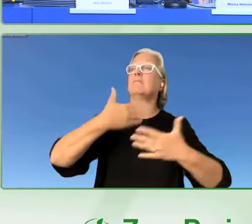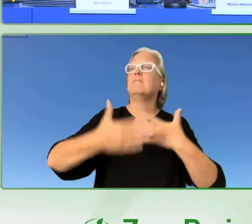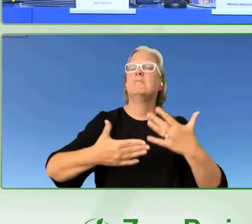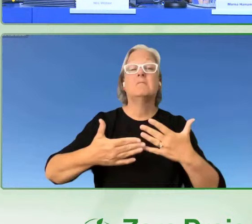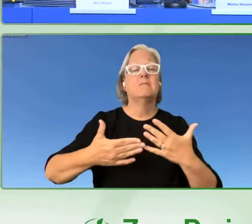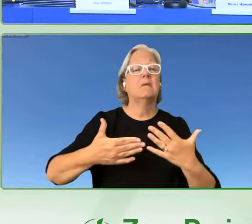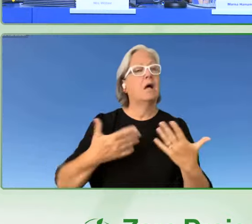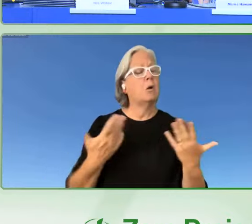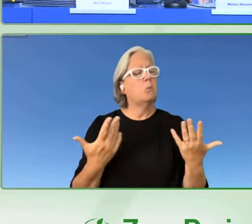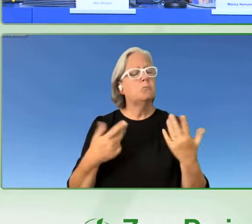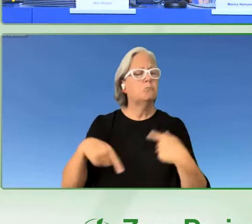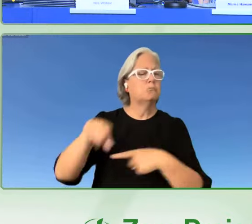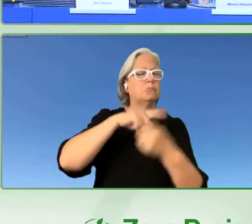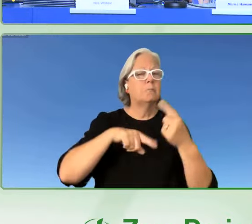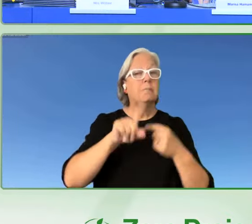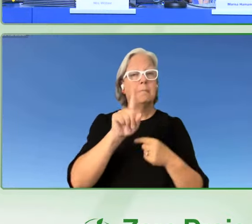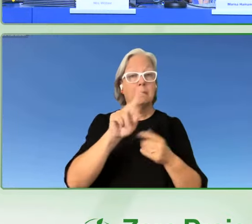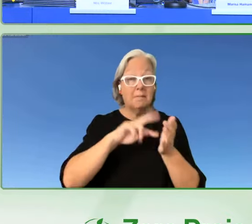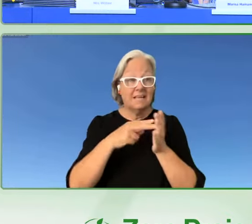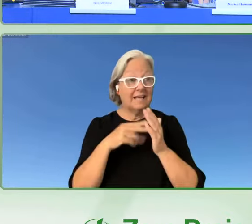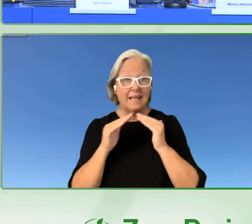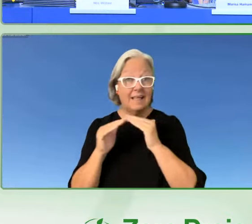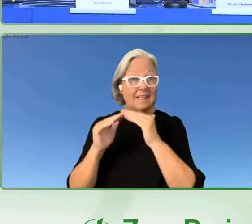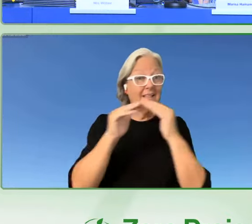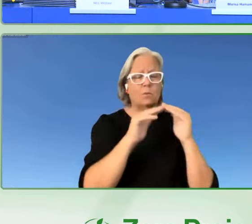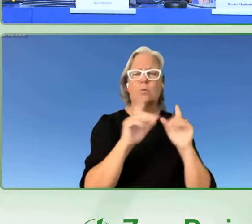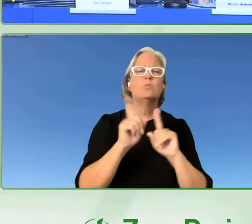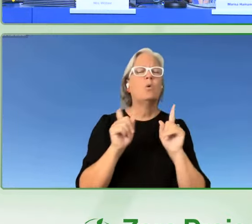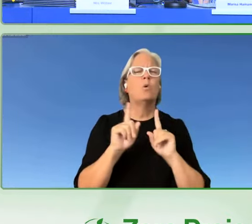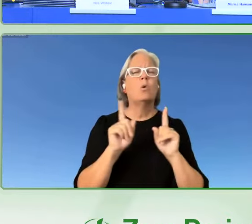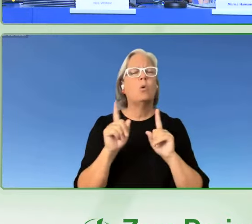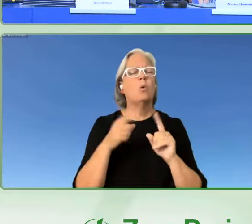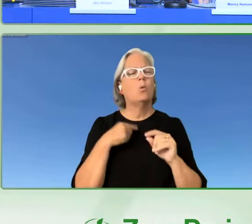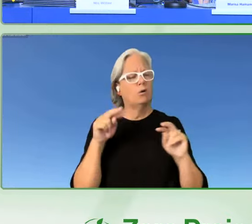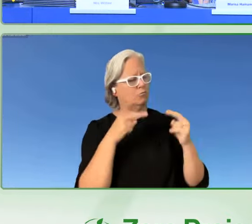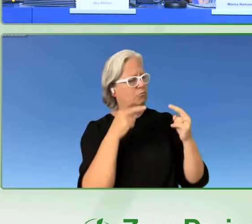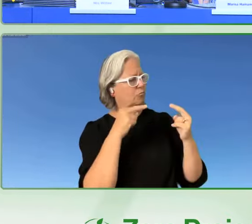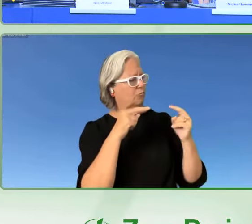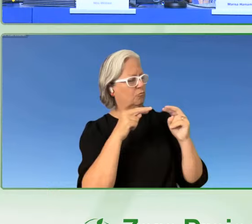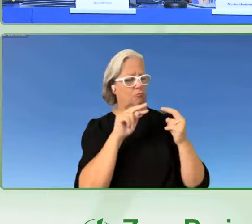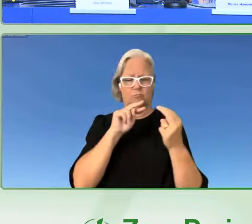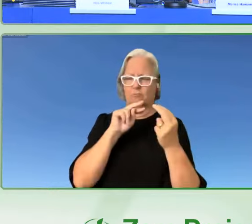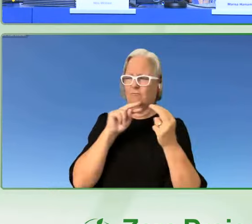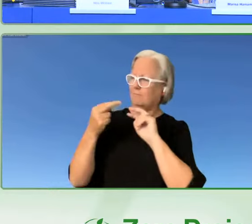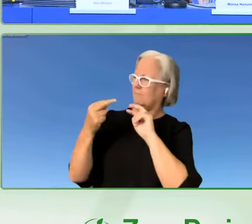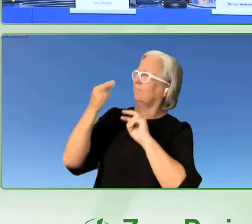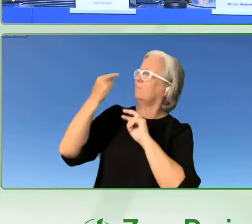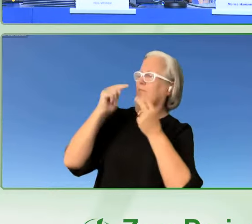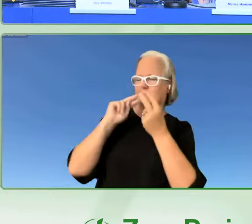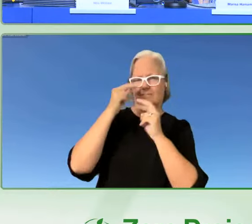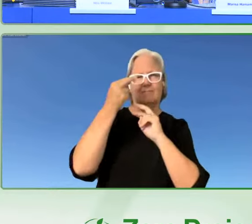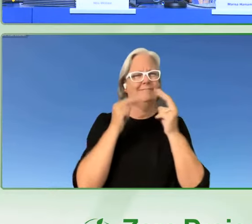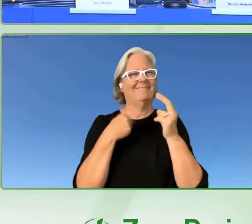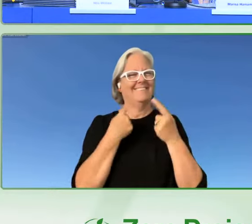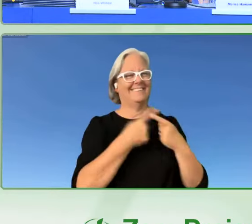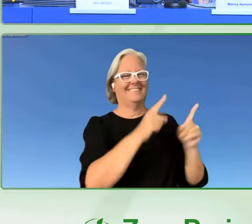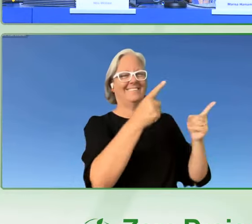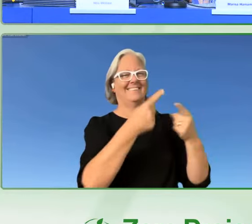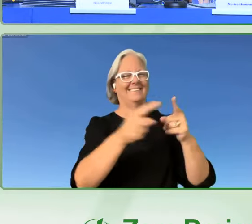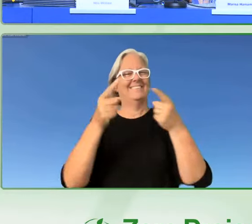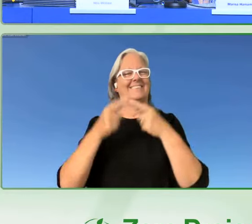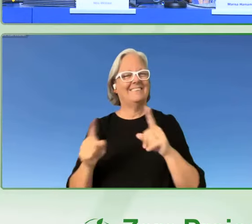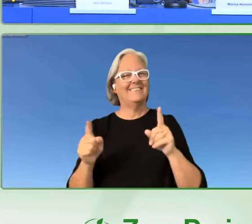Our program, offering opportunities to learn together, learn from each other, has transformed